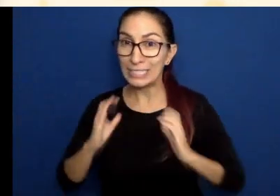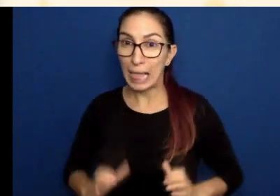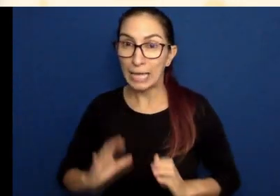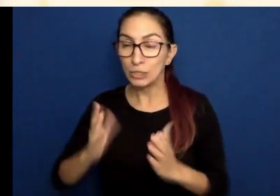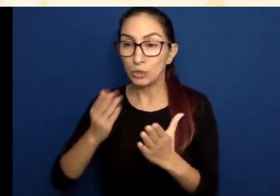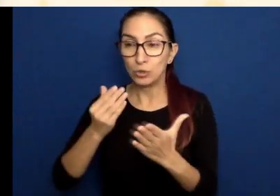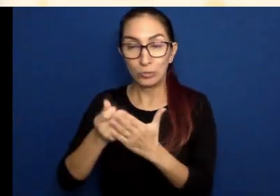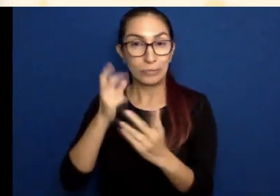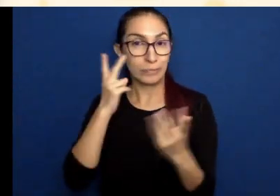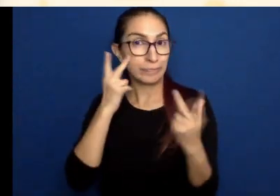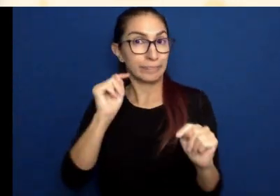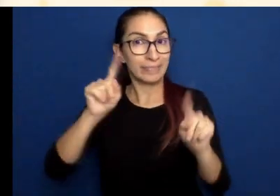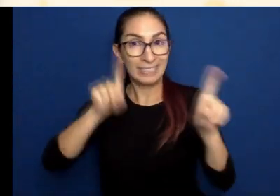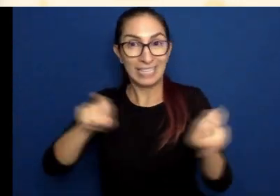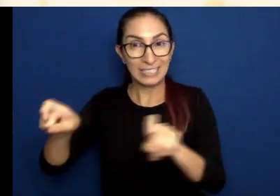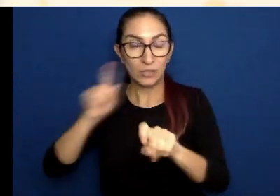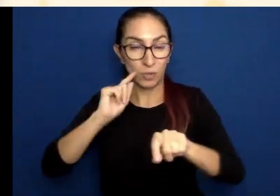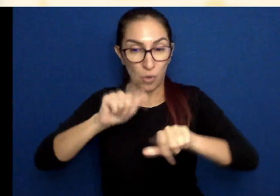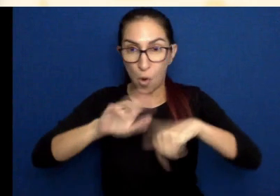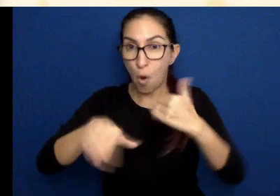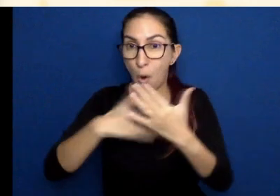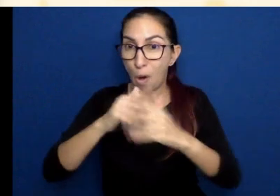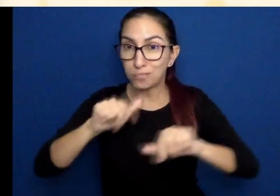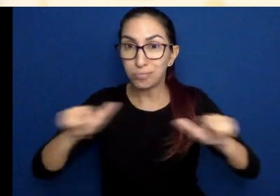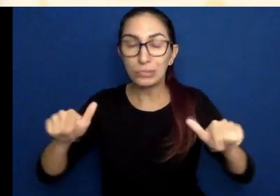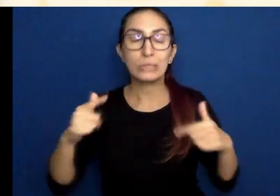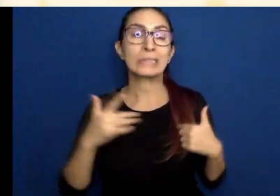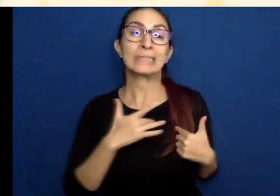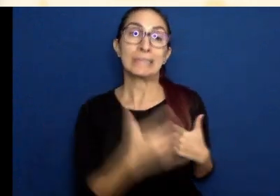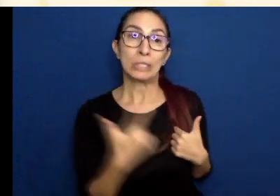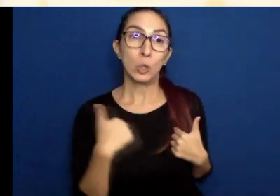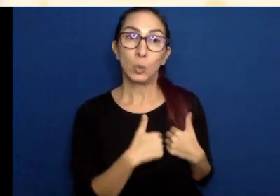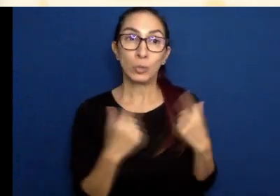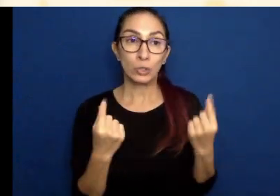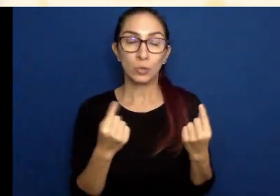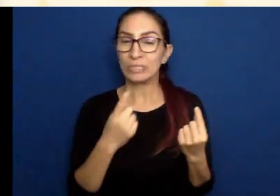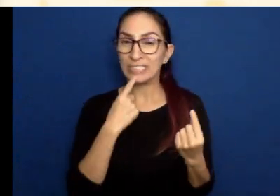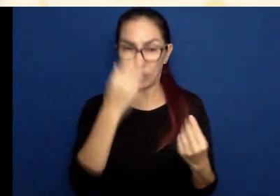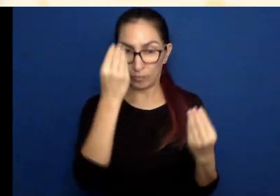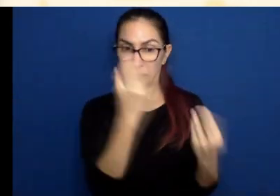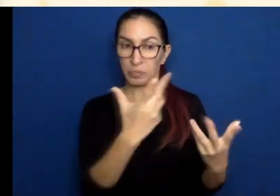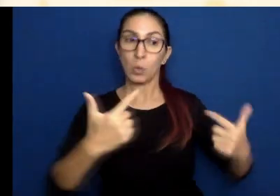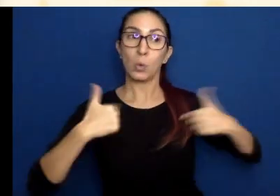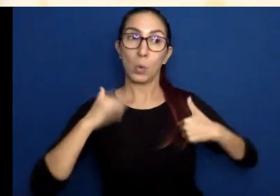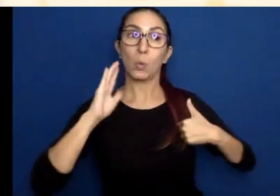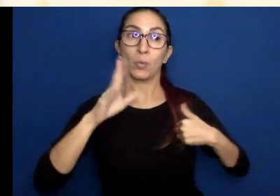is we say we'll test with WCAG2, and then there is this additional cost if you want us to test with mobile devices.